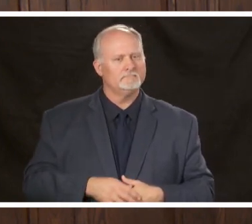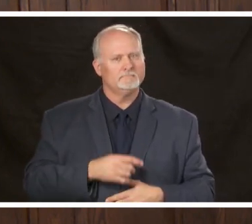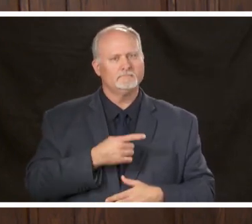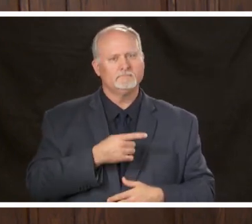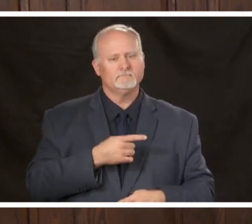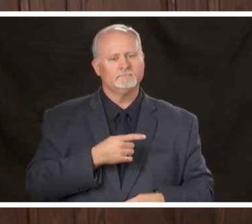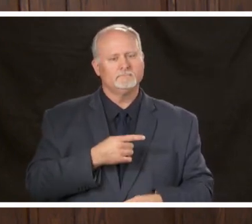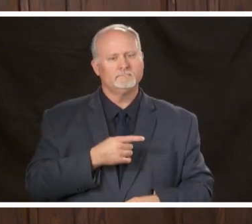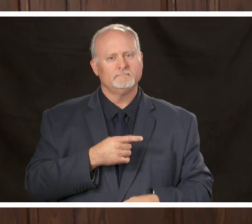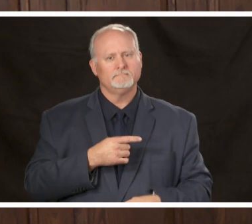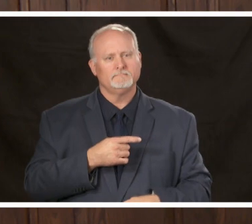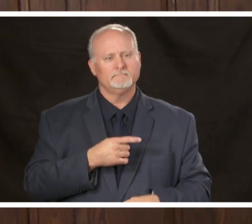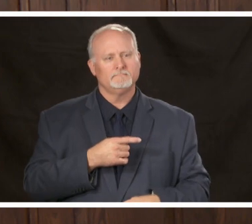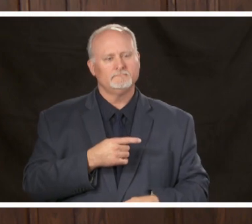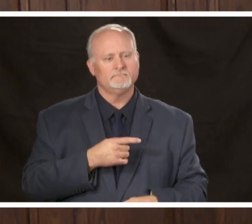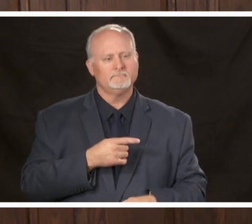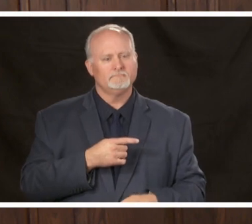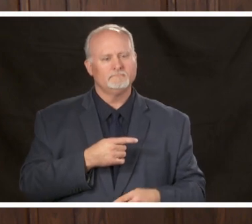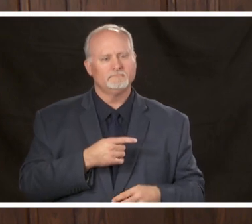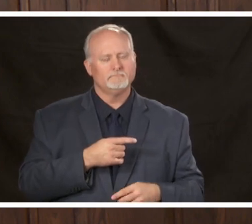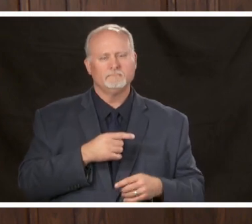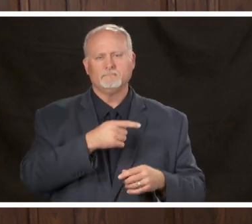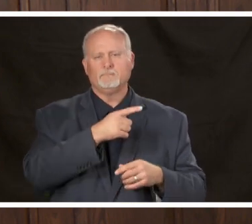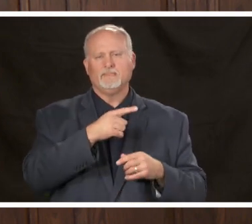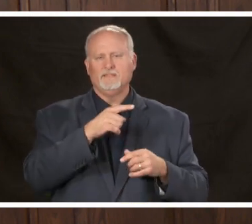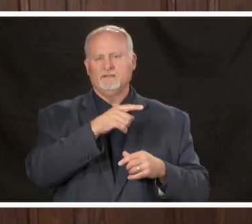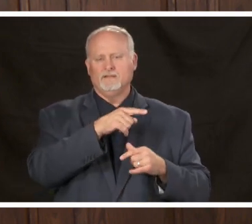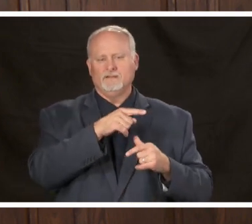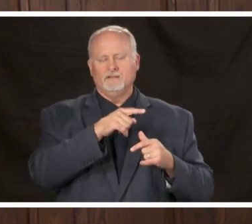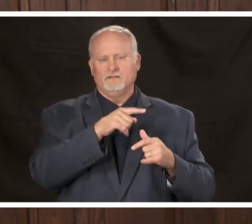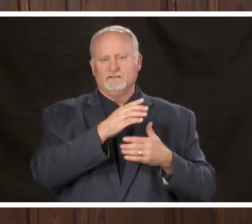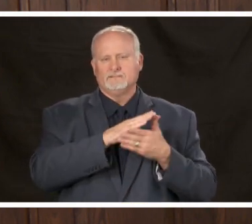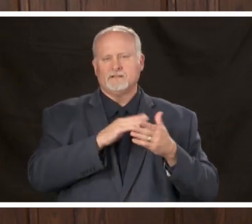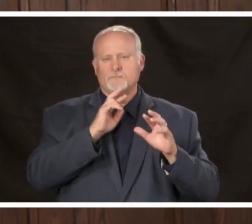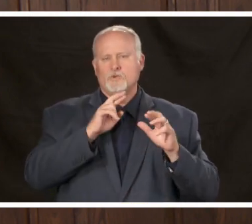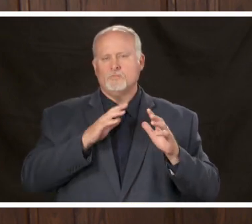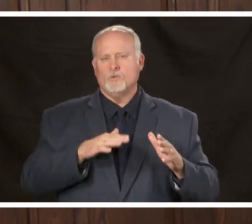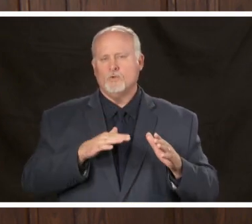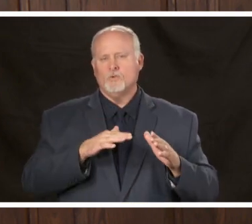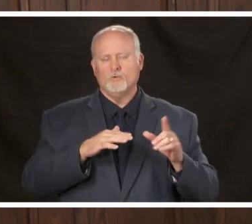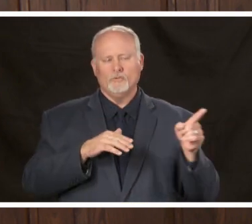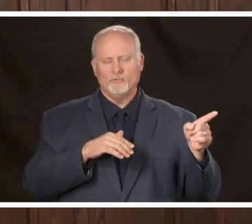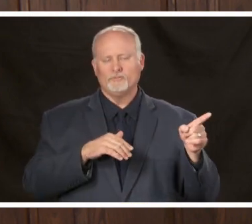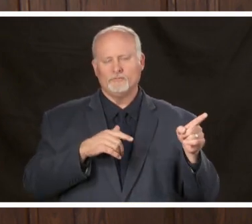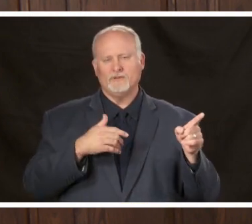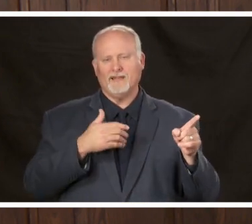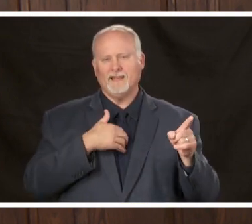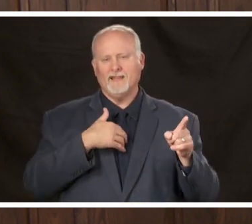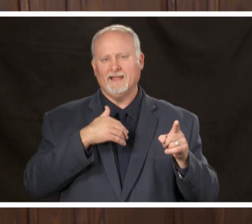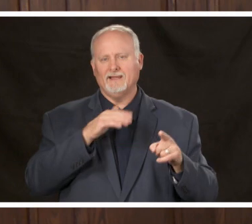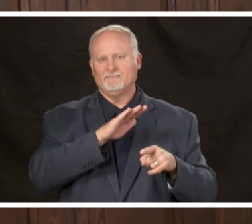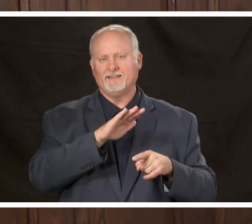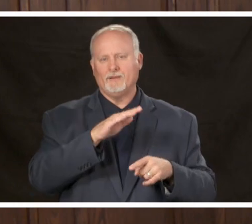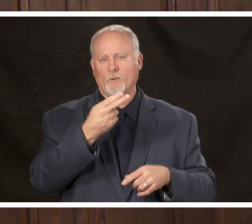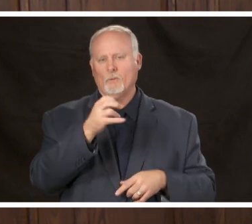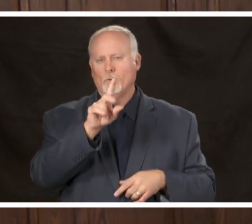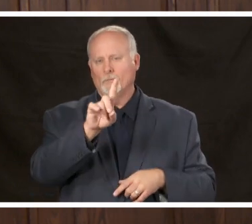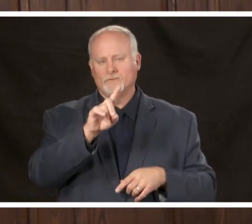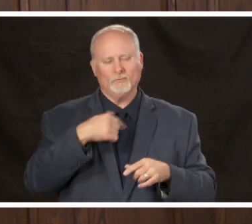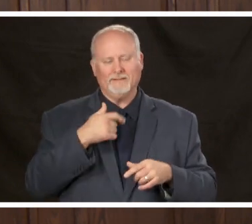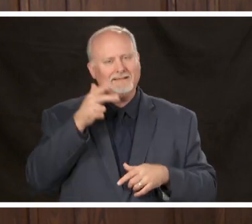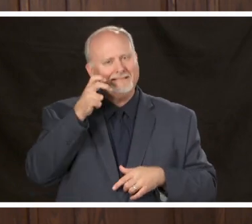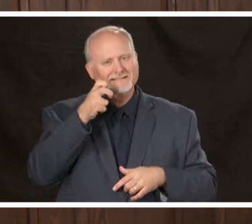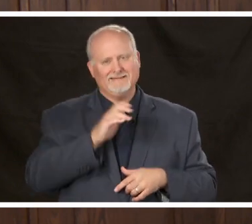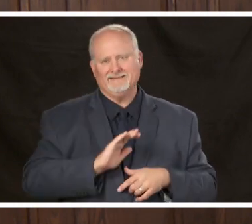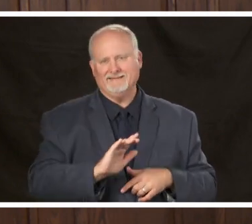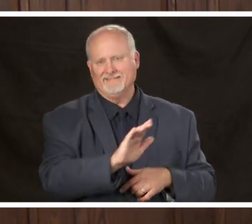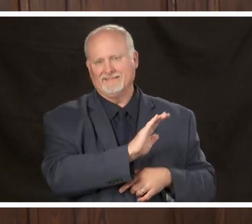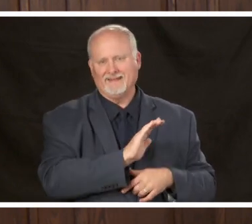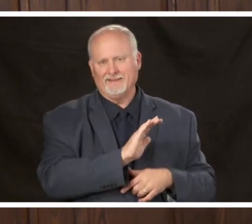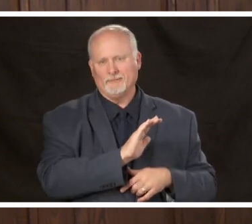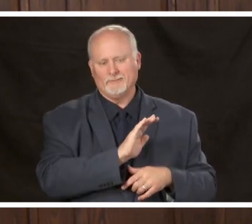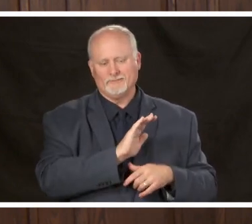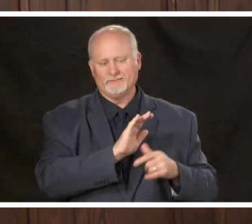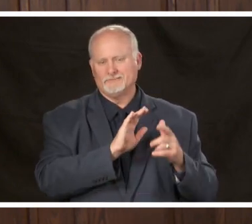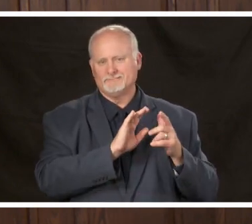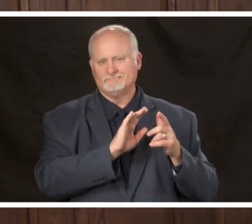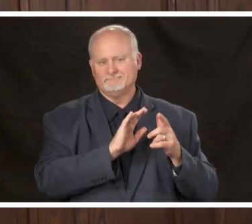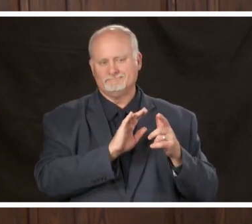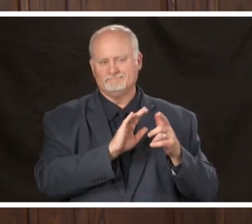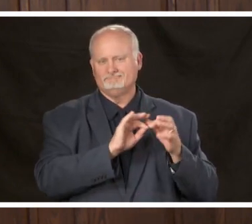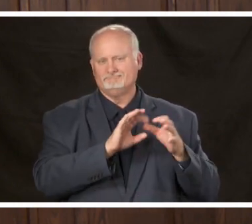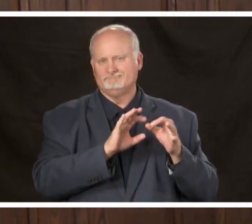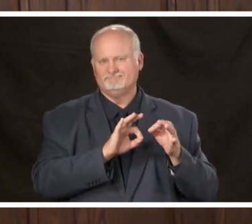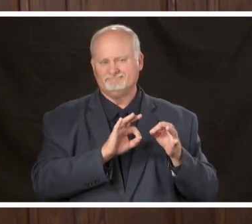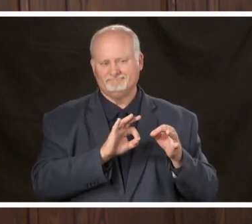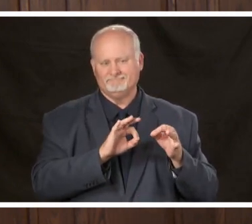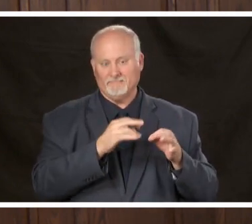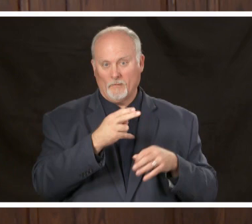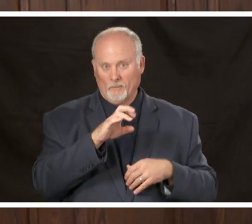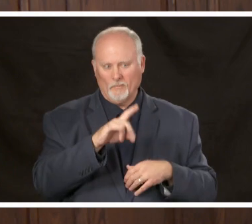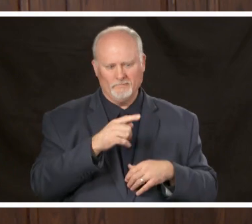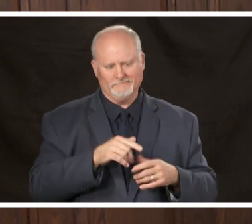it was a good area to go we're located in Pelham we're just off of for dr.